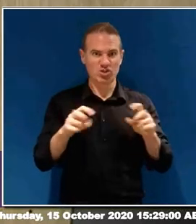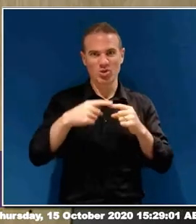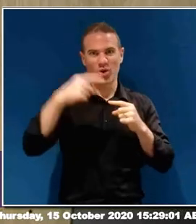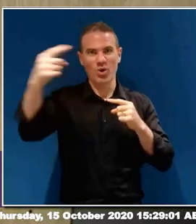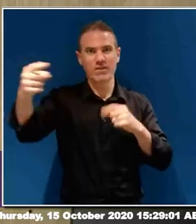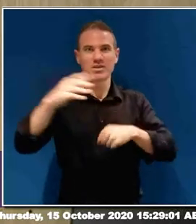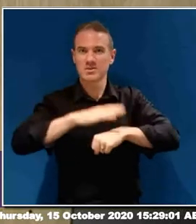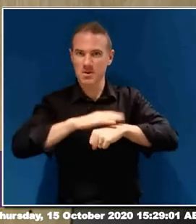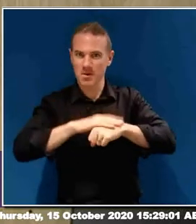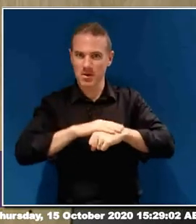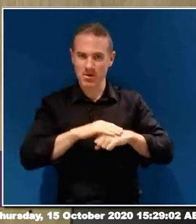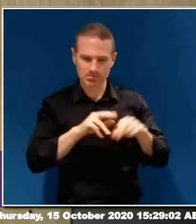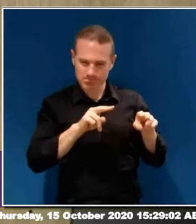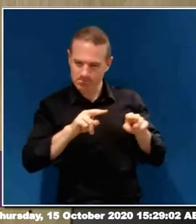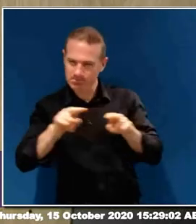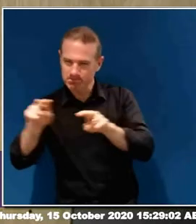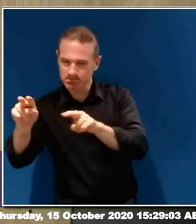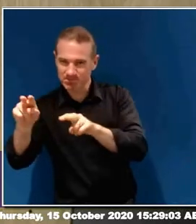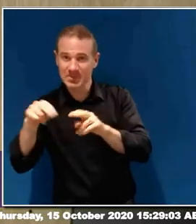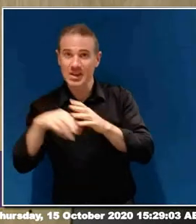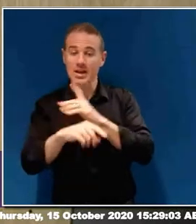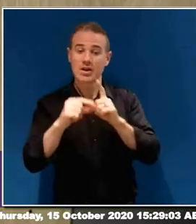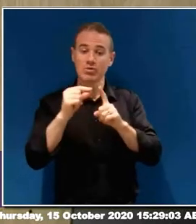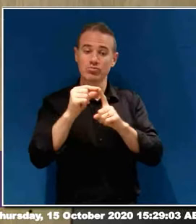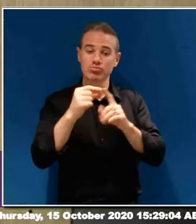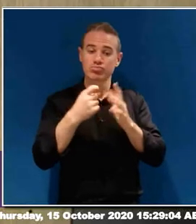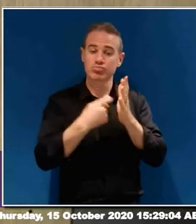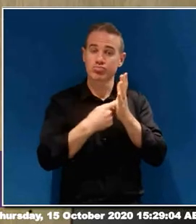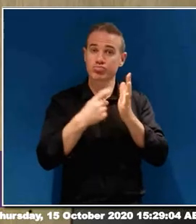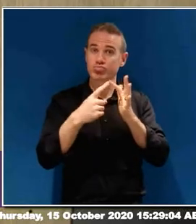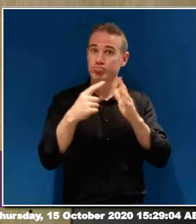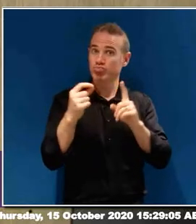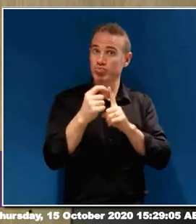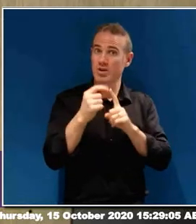you know, "There's something not right with Daniel but, you know, we can't get